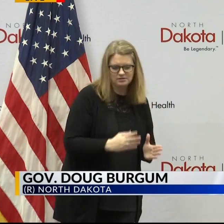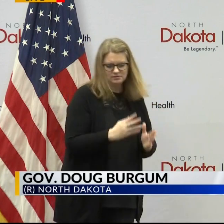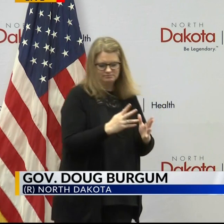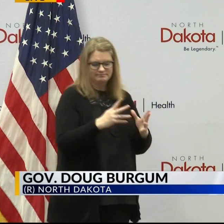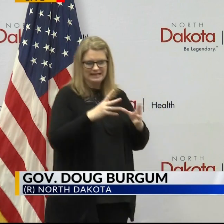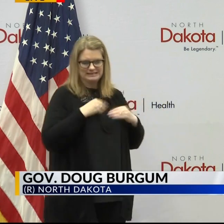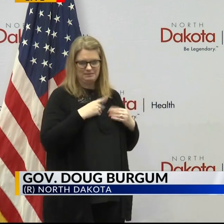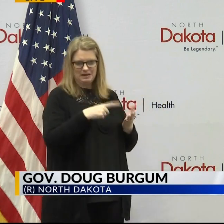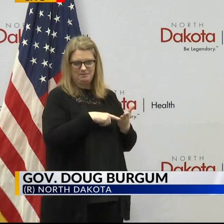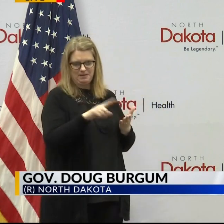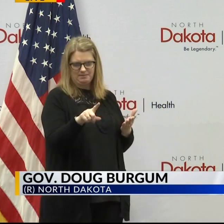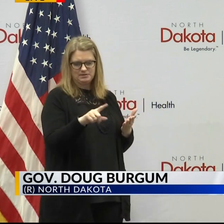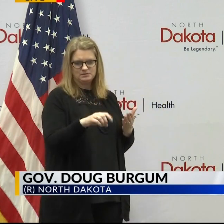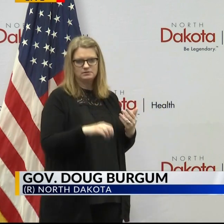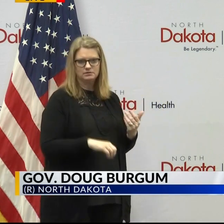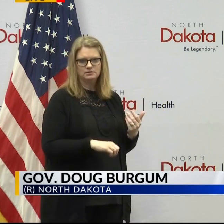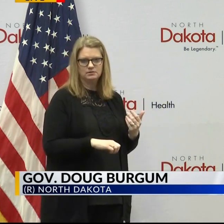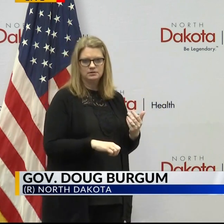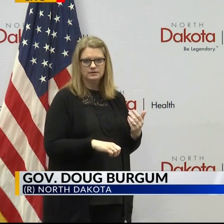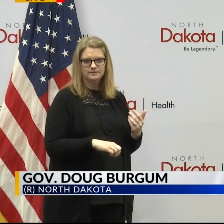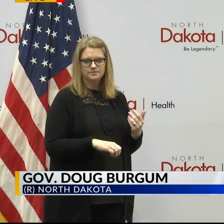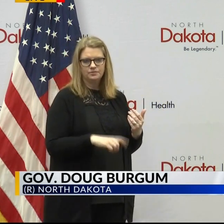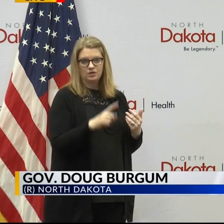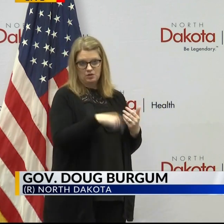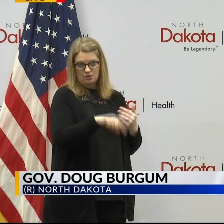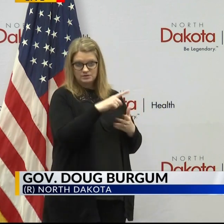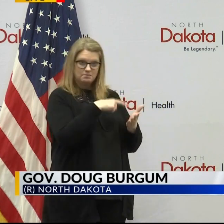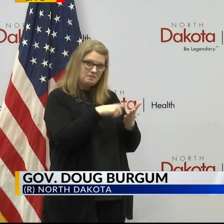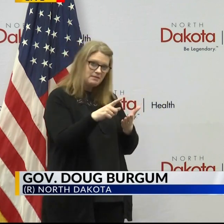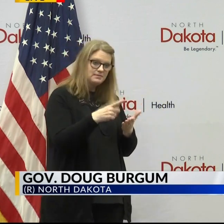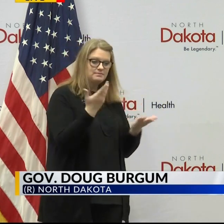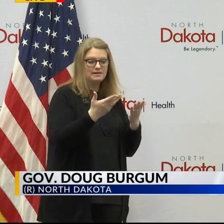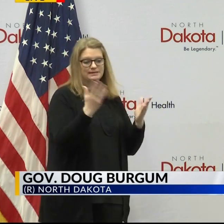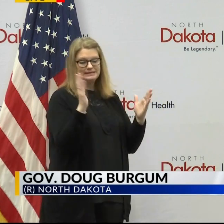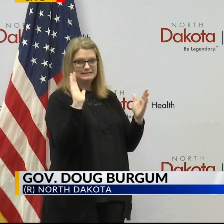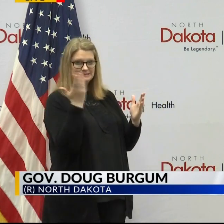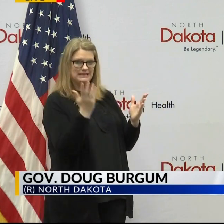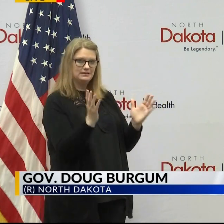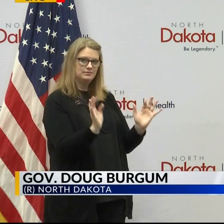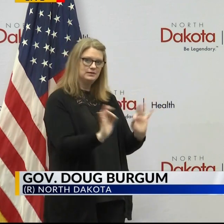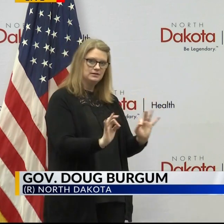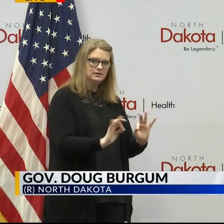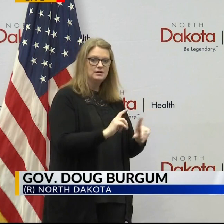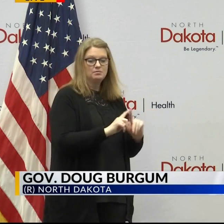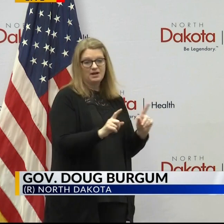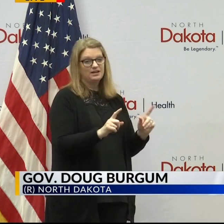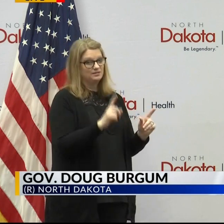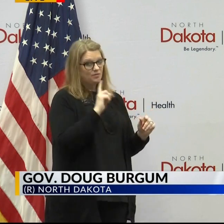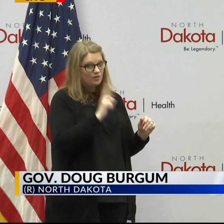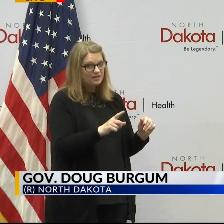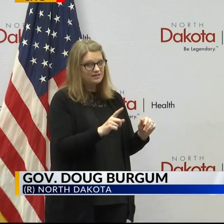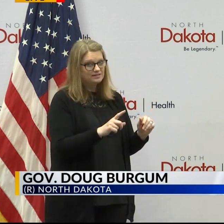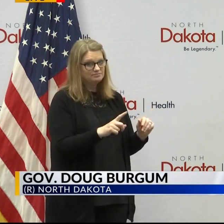EMERGENCY OPERATING GRANTS AND 572 PARTICIPATING LICENSE CARE PROVIDERS RECEIVED PAYMENTS